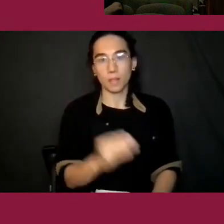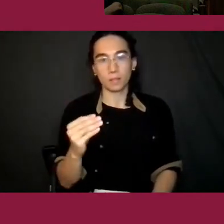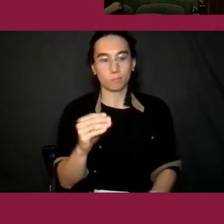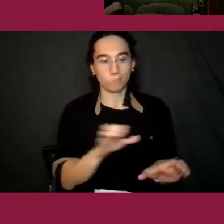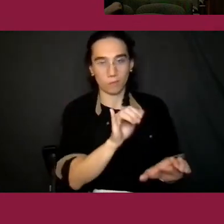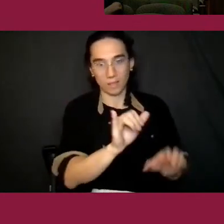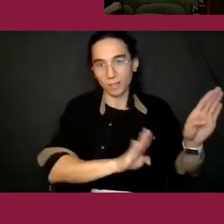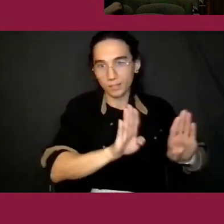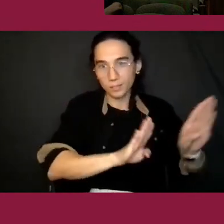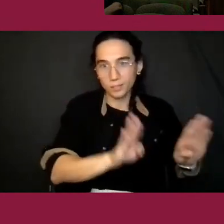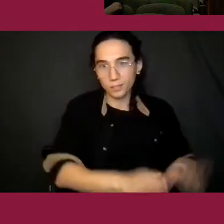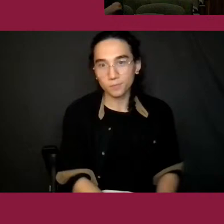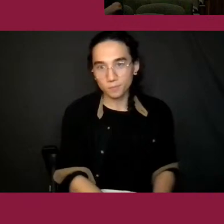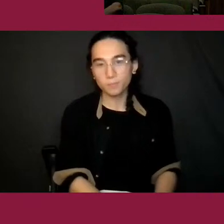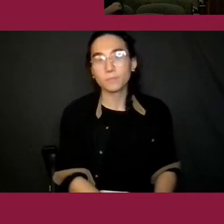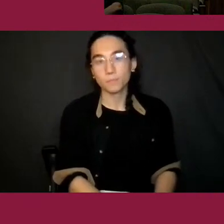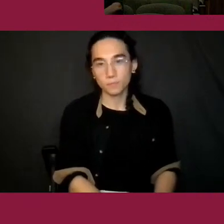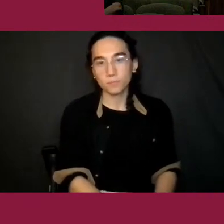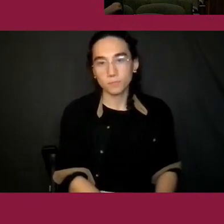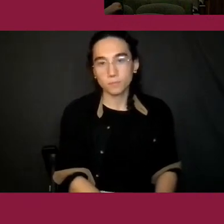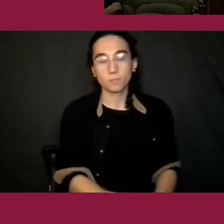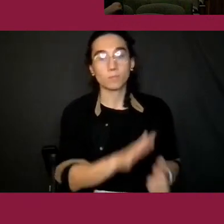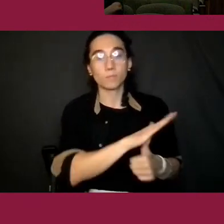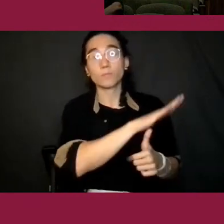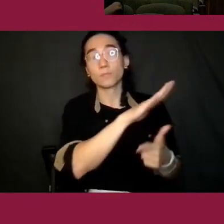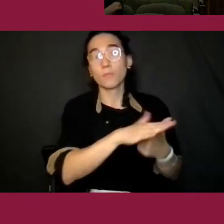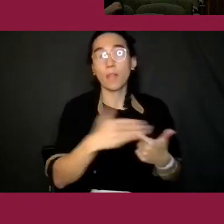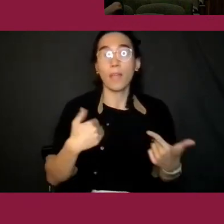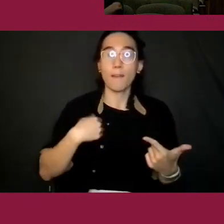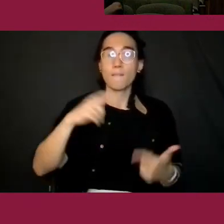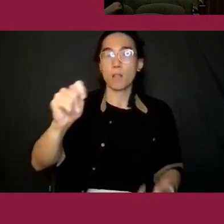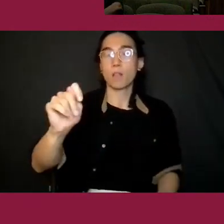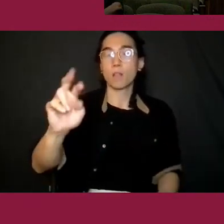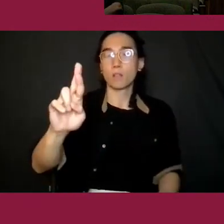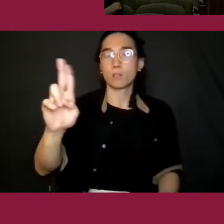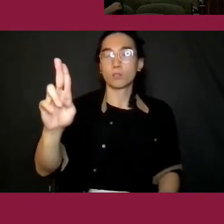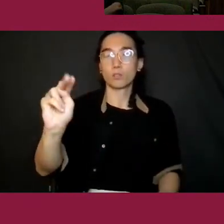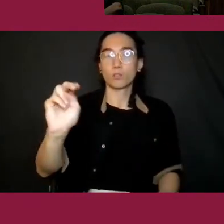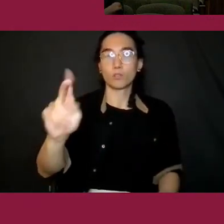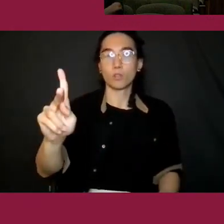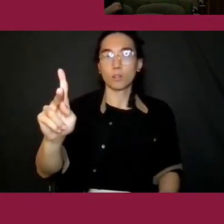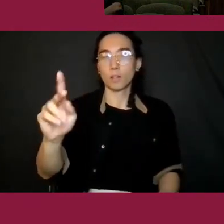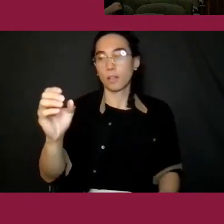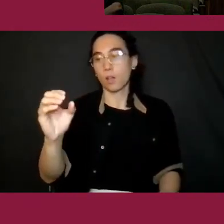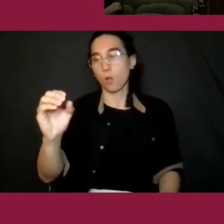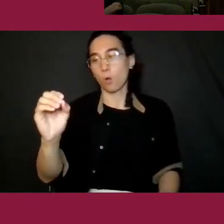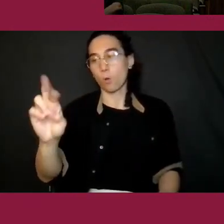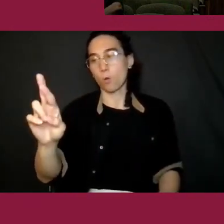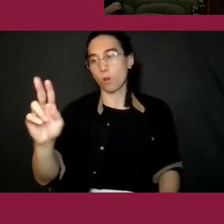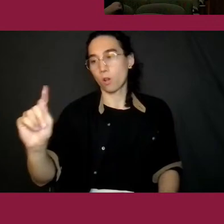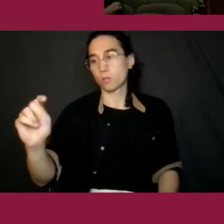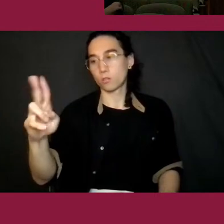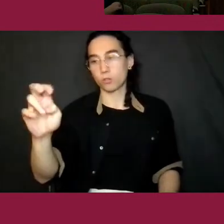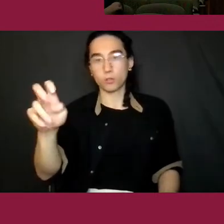We are going to have a trunk or treat October 24th, and also